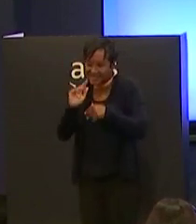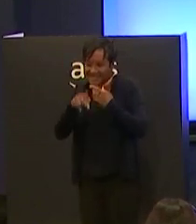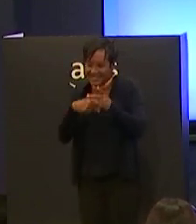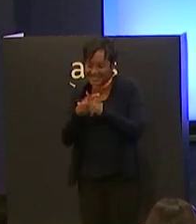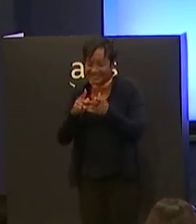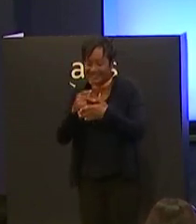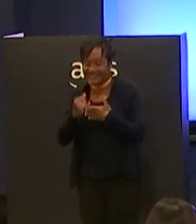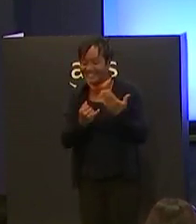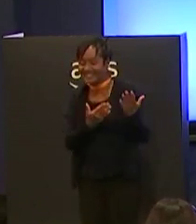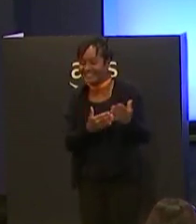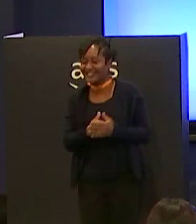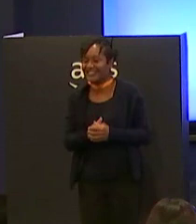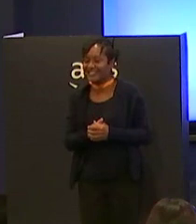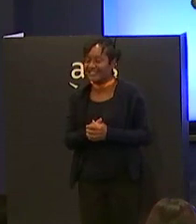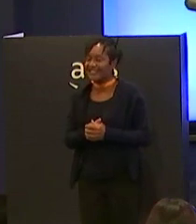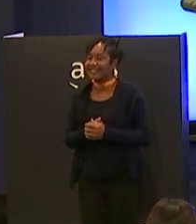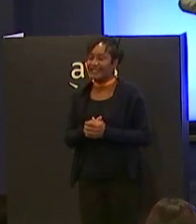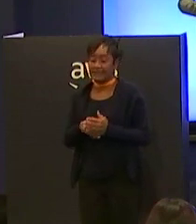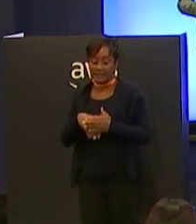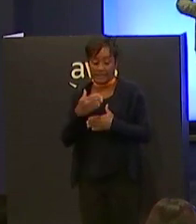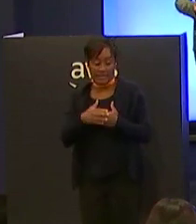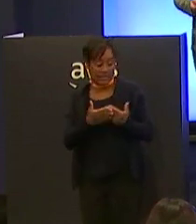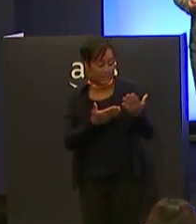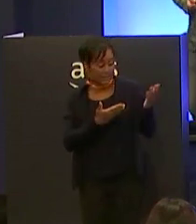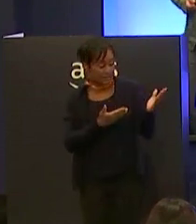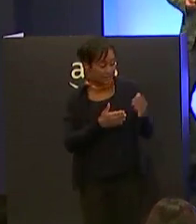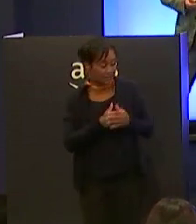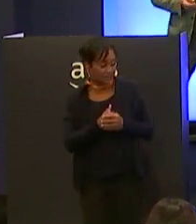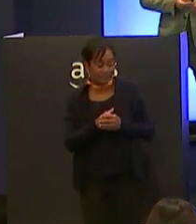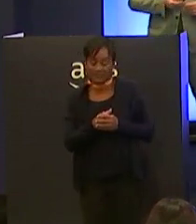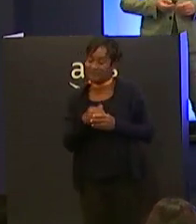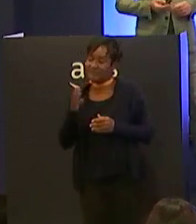and on the next slide, you will see my LinkedIn details